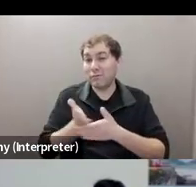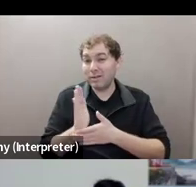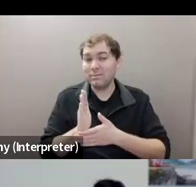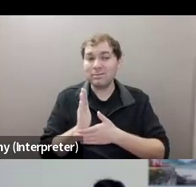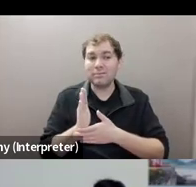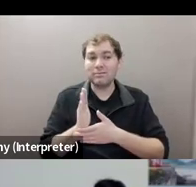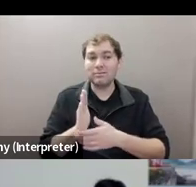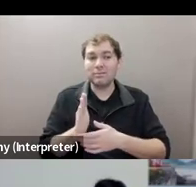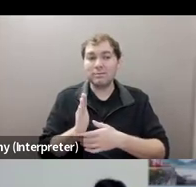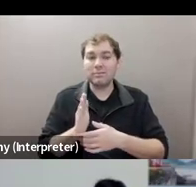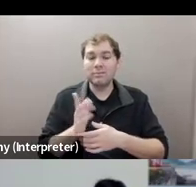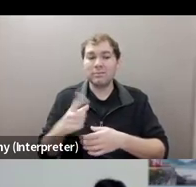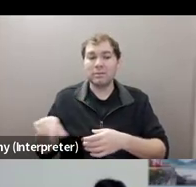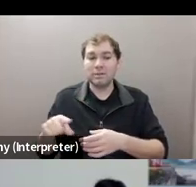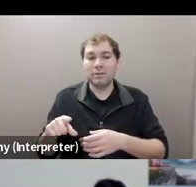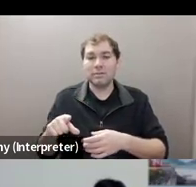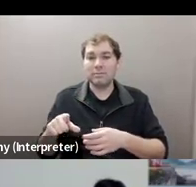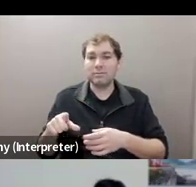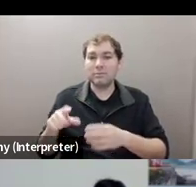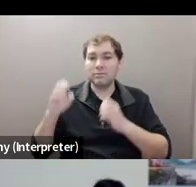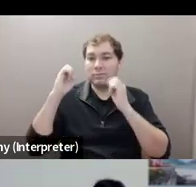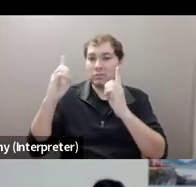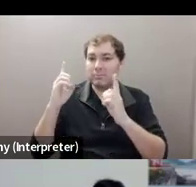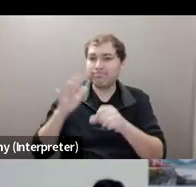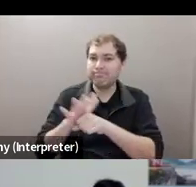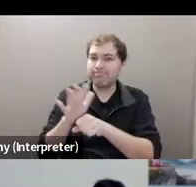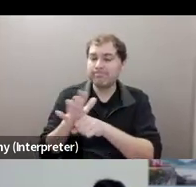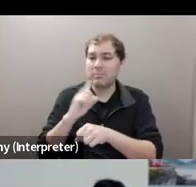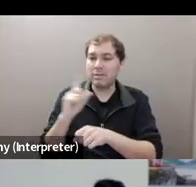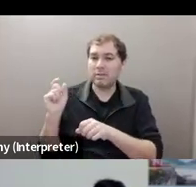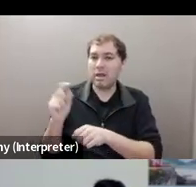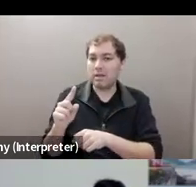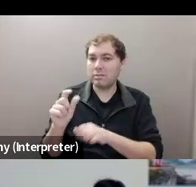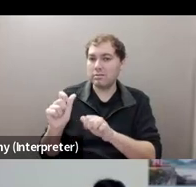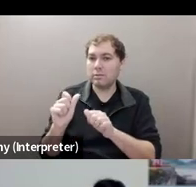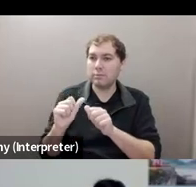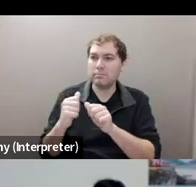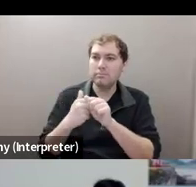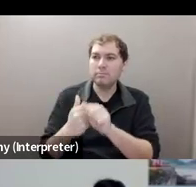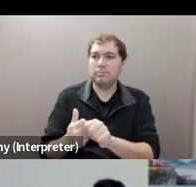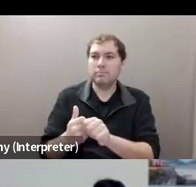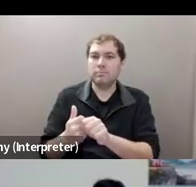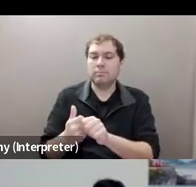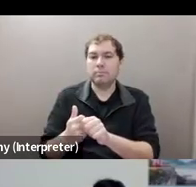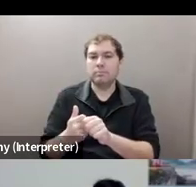Guillermo Yanez: alright, that they are educated enough to ask Guillermo Yanez: and pursue whatever their needs are.